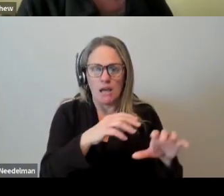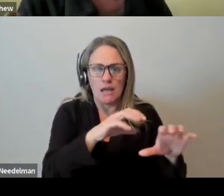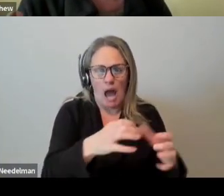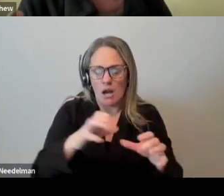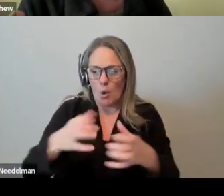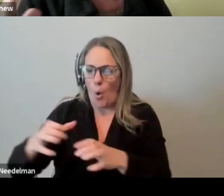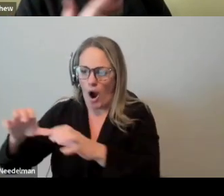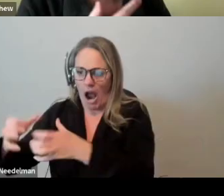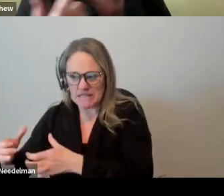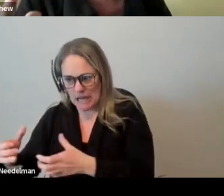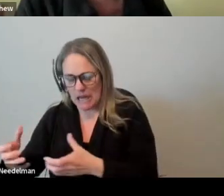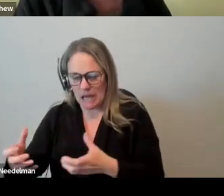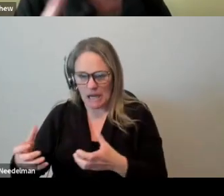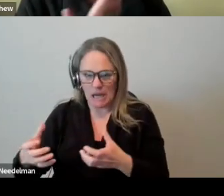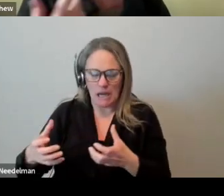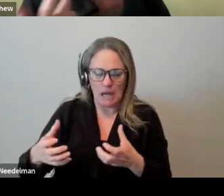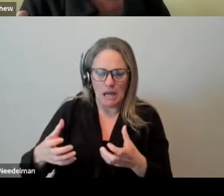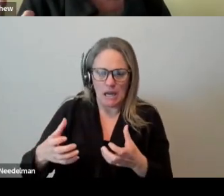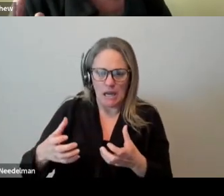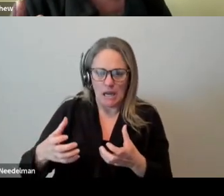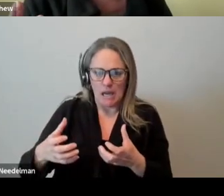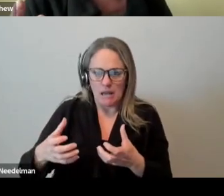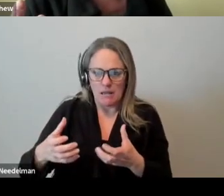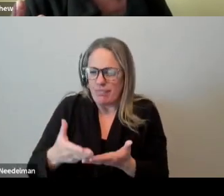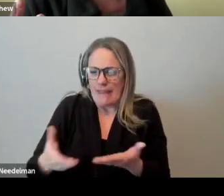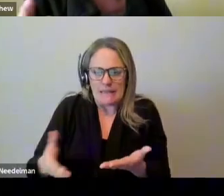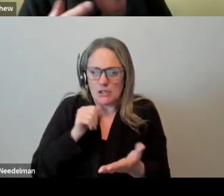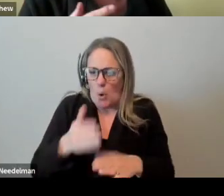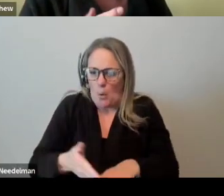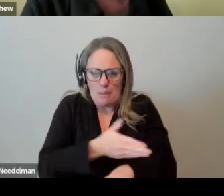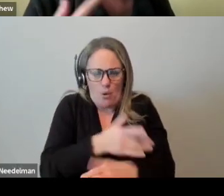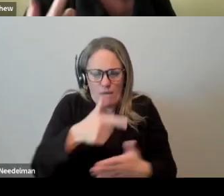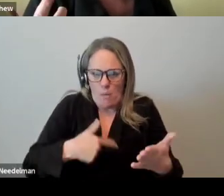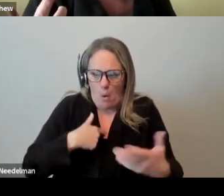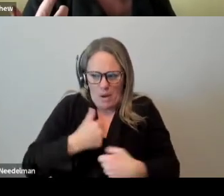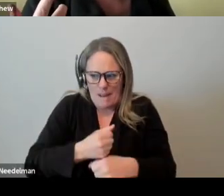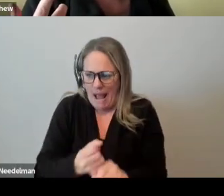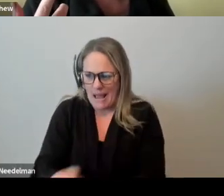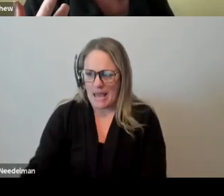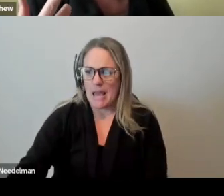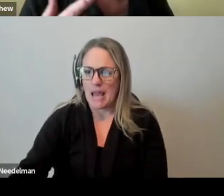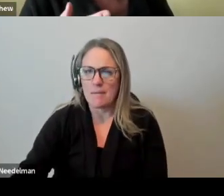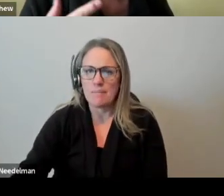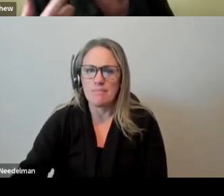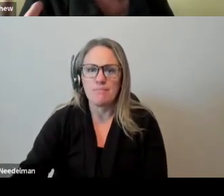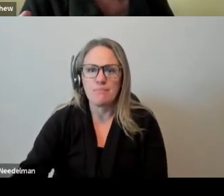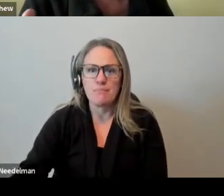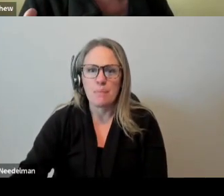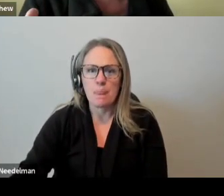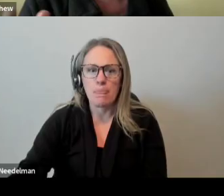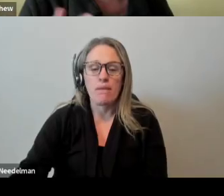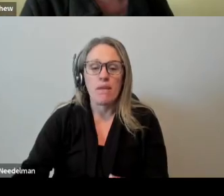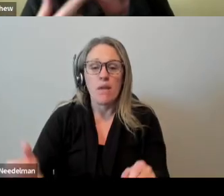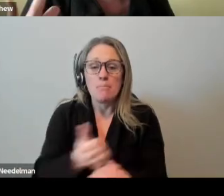necessarily improve the things we make for people. So most categorization and description of disabled people is done